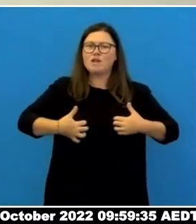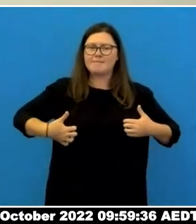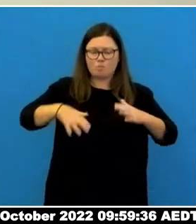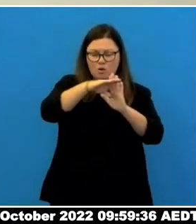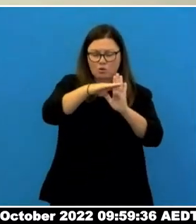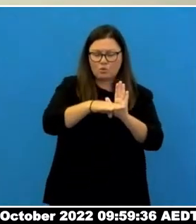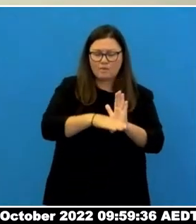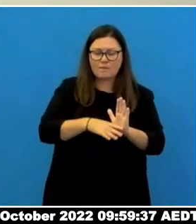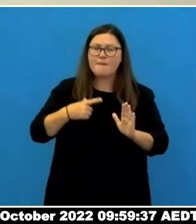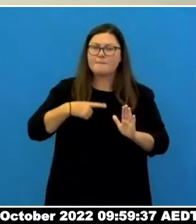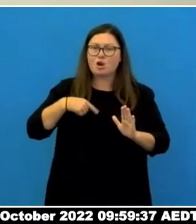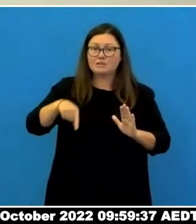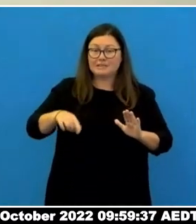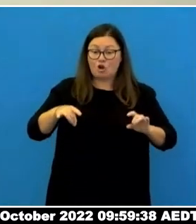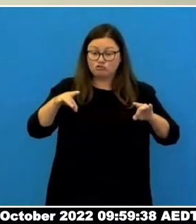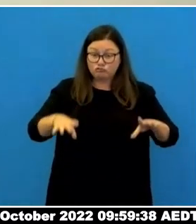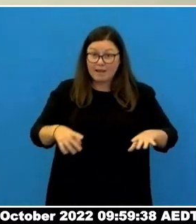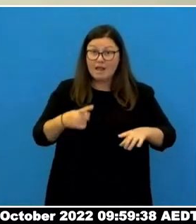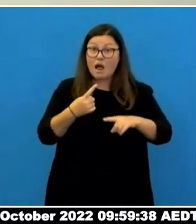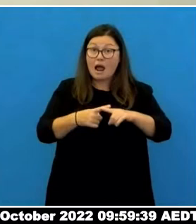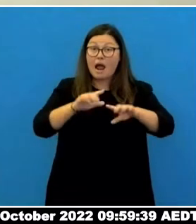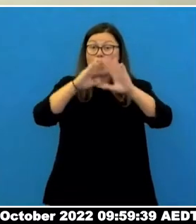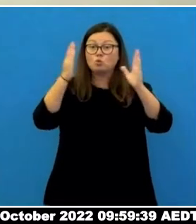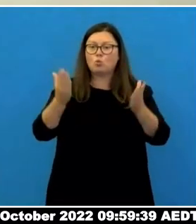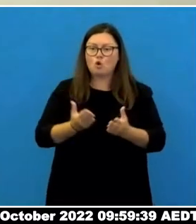and across the globe in recent years, including racism among